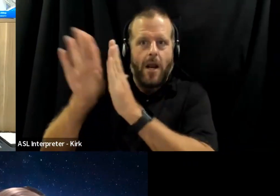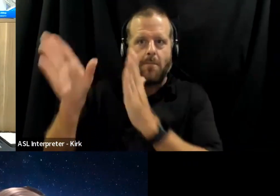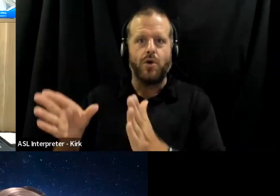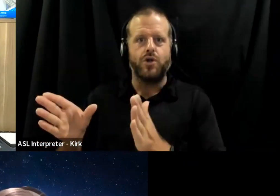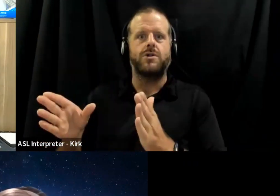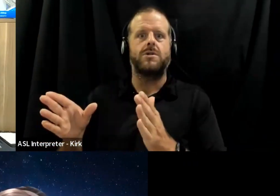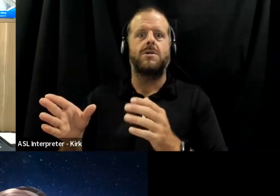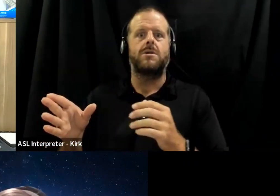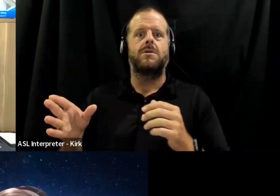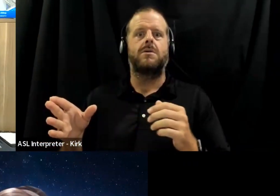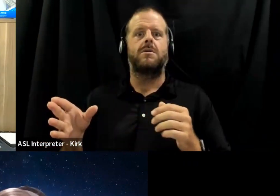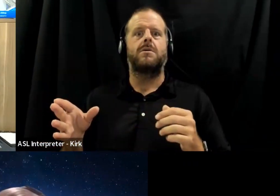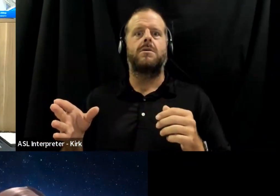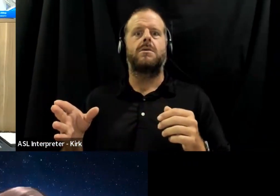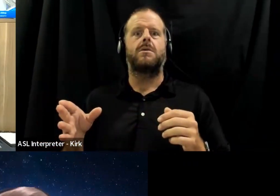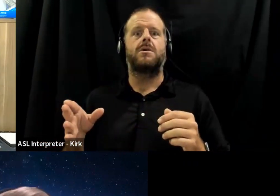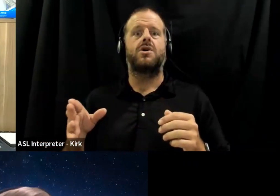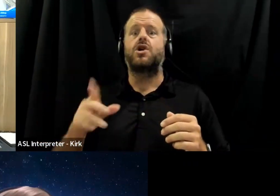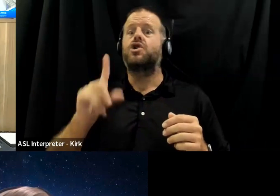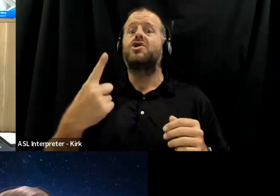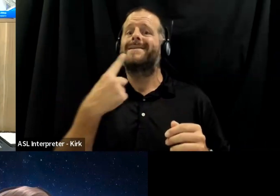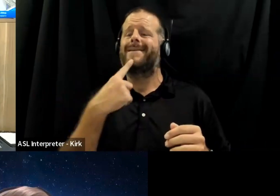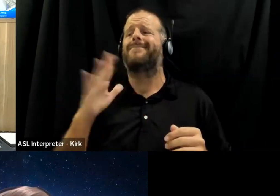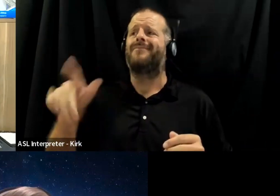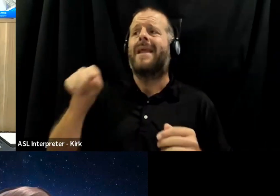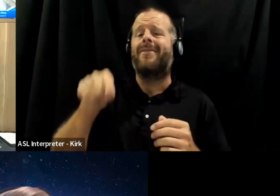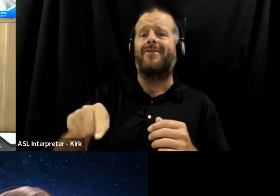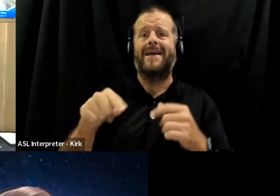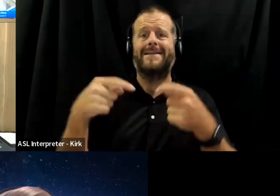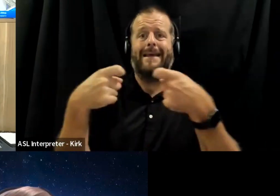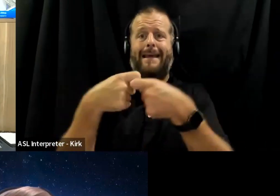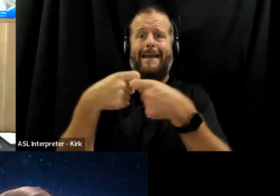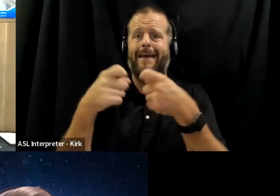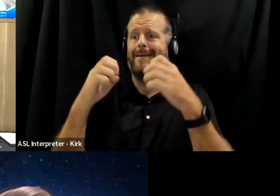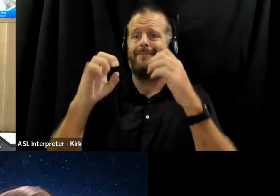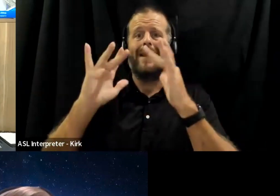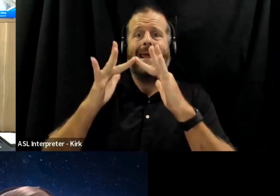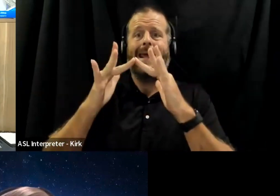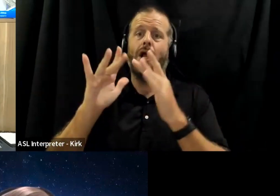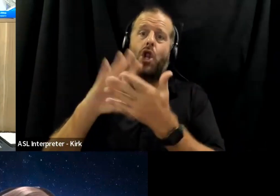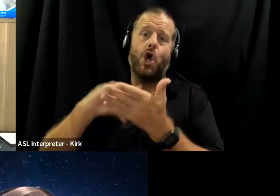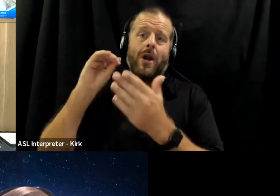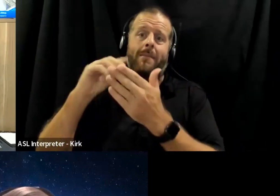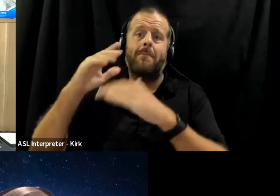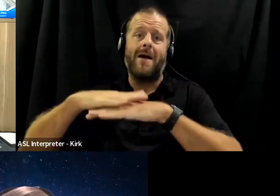Hey, this e learning platform's inaccessible, but it is effective to say this e learning